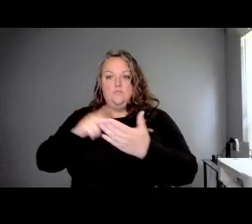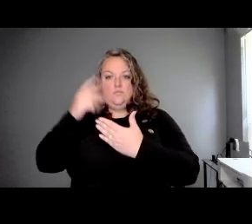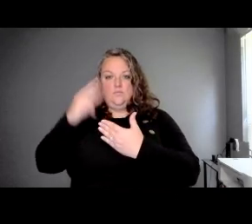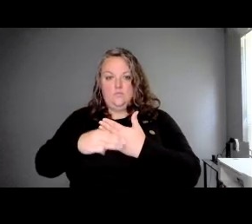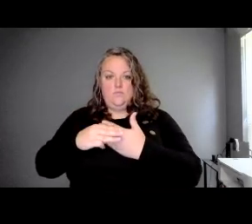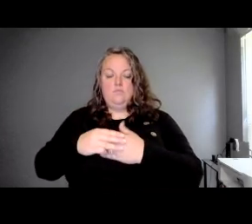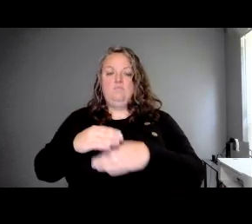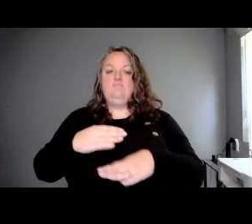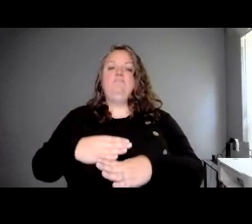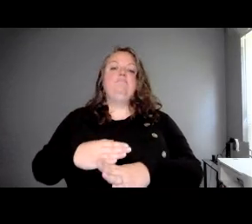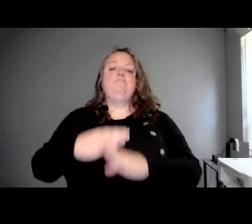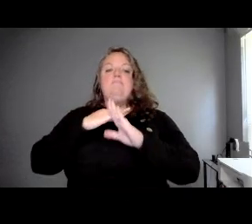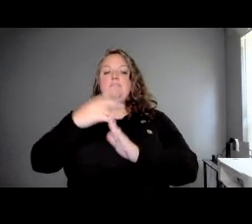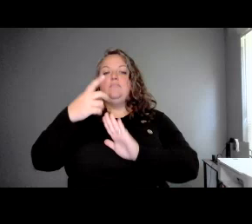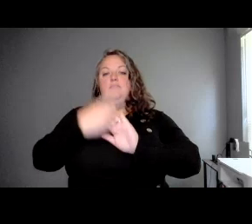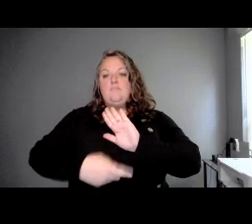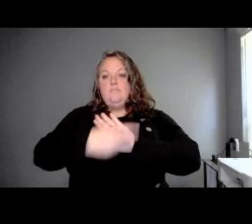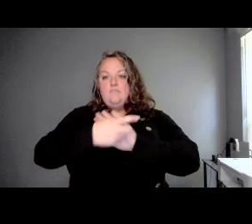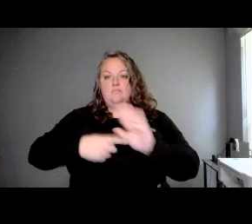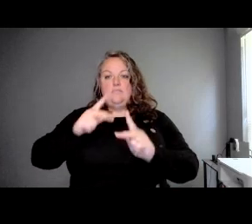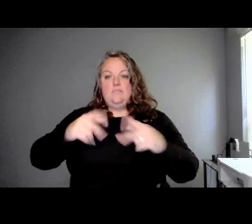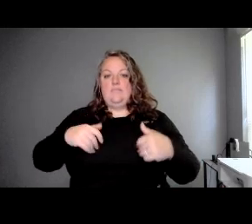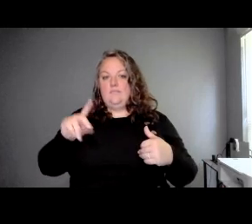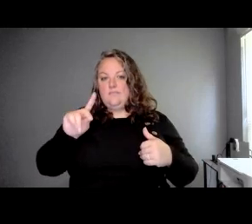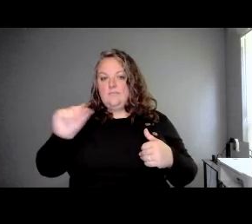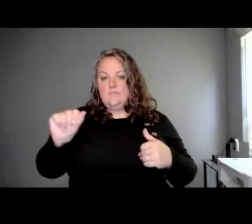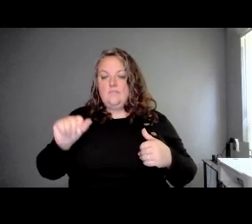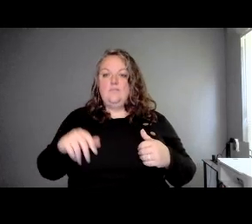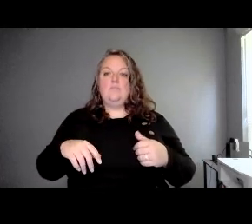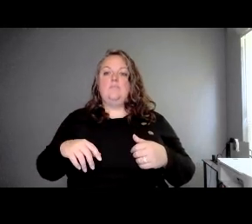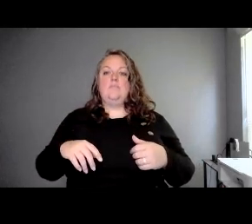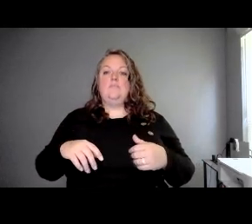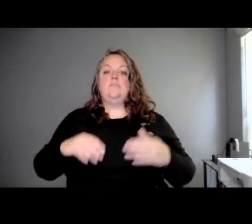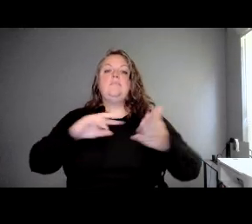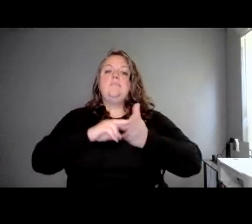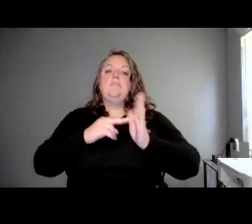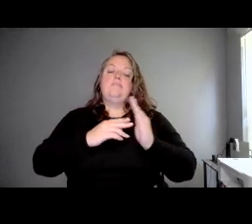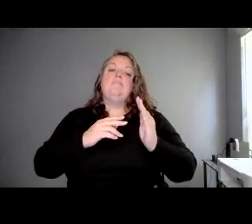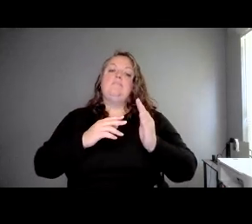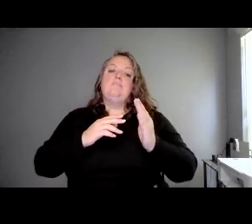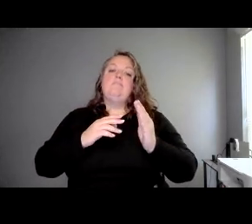discrimination [against] people with disabilities and ensures equal access to programs, activities,